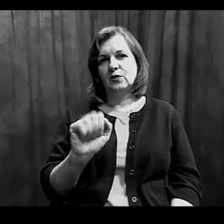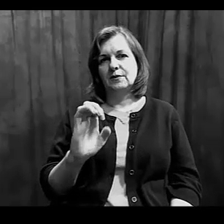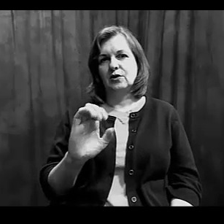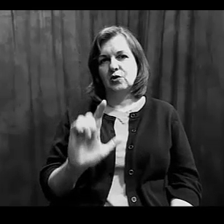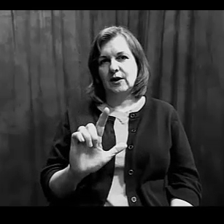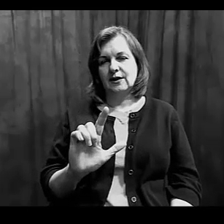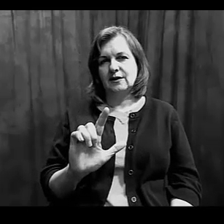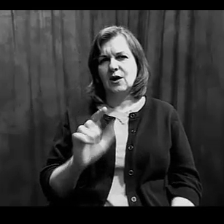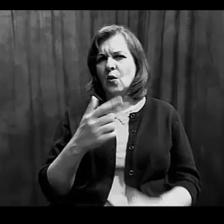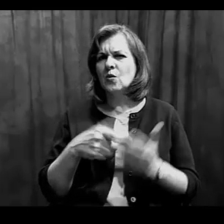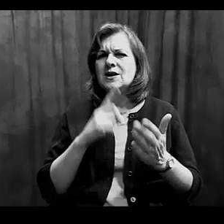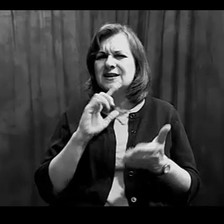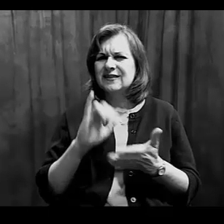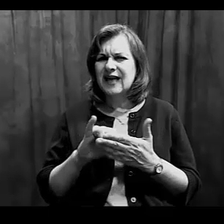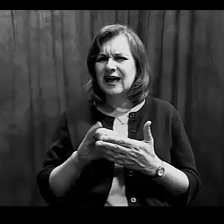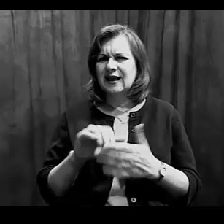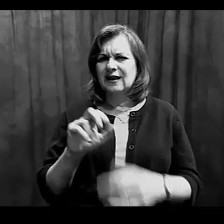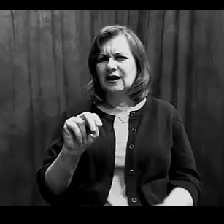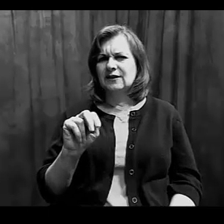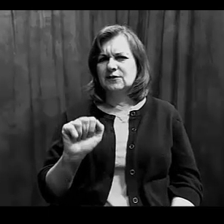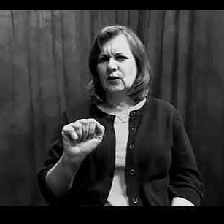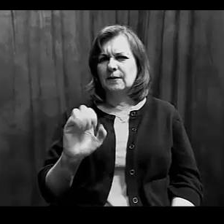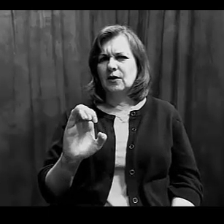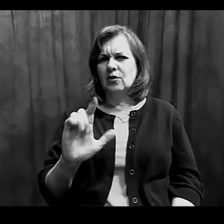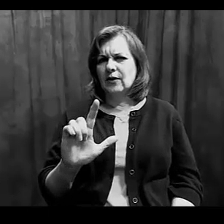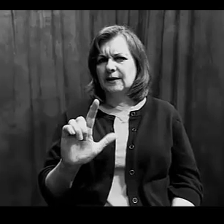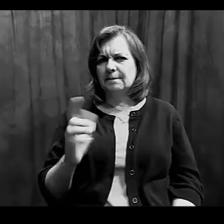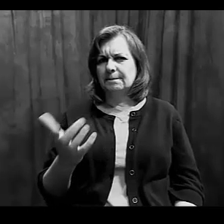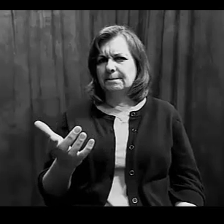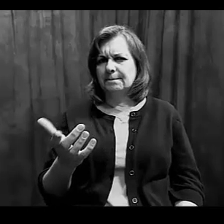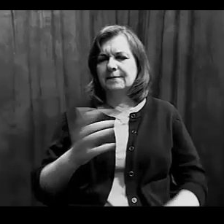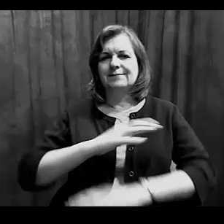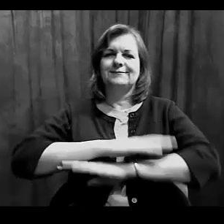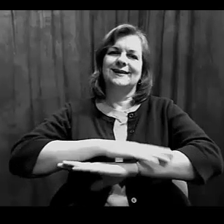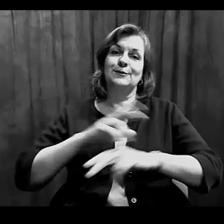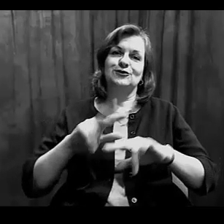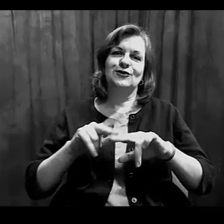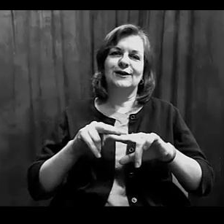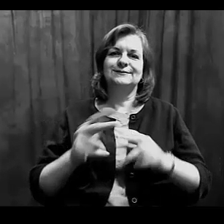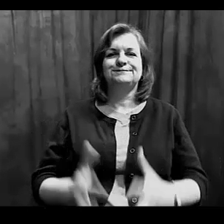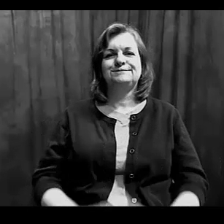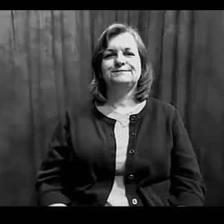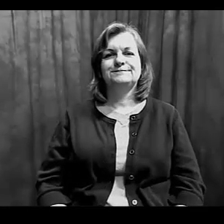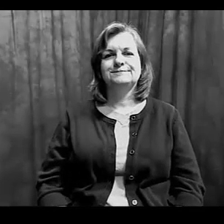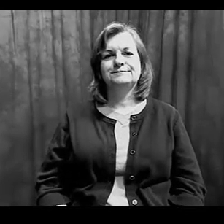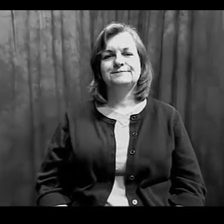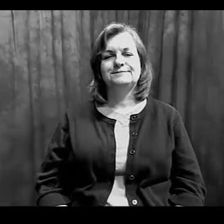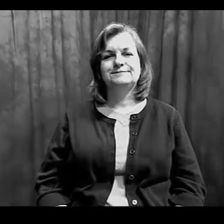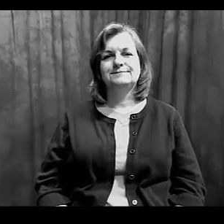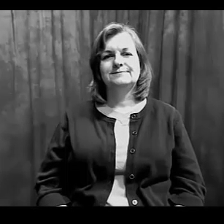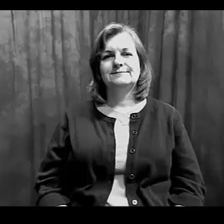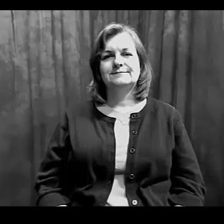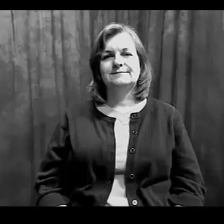what did we say sodium chloride was?? table salt.